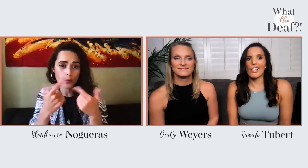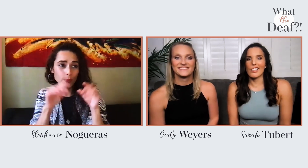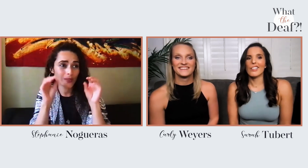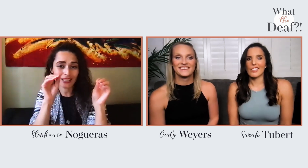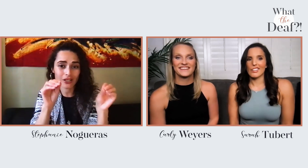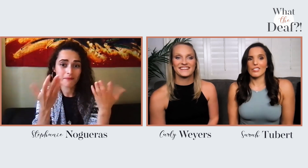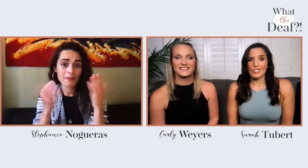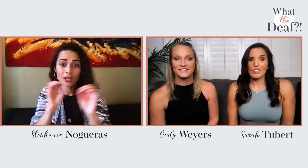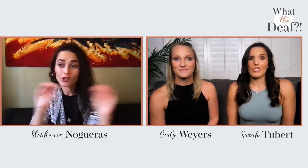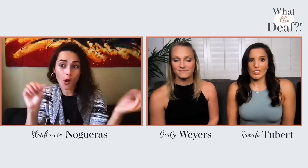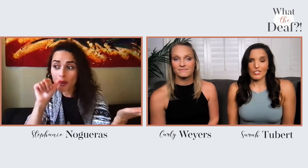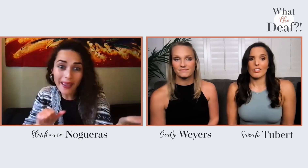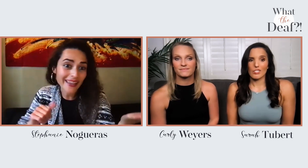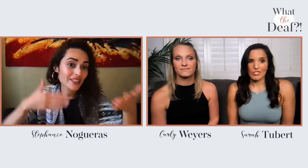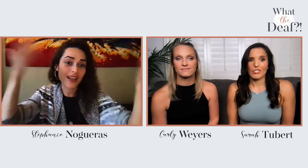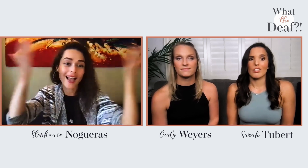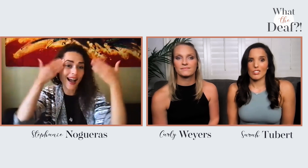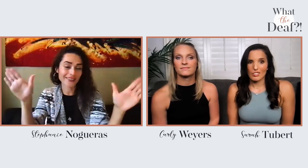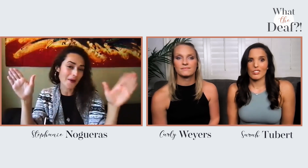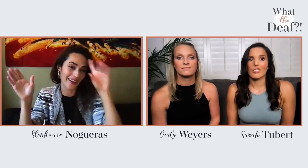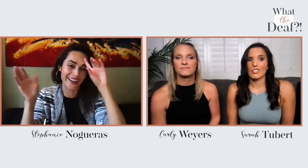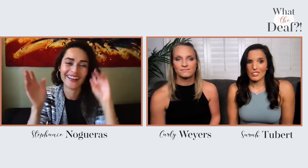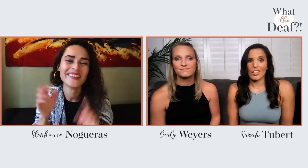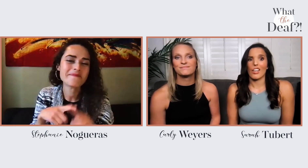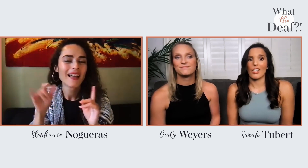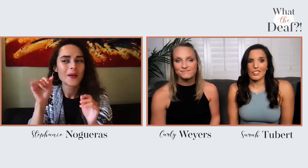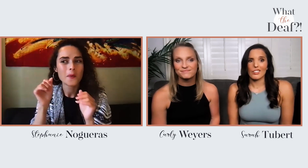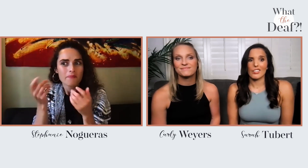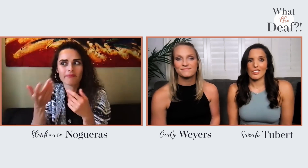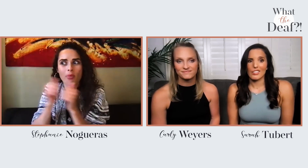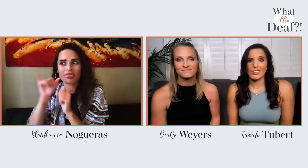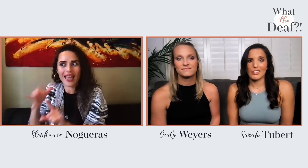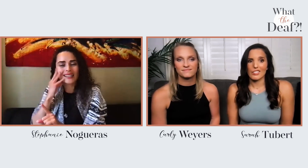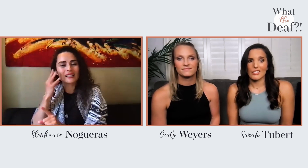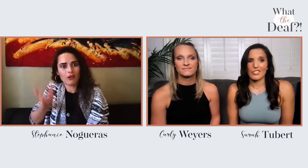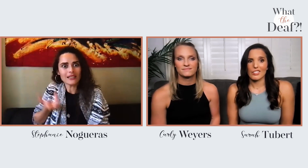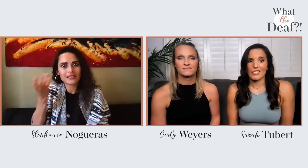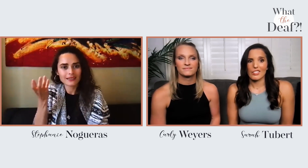I probably wouldn't know how to have these conversations, how to be so patient. With the experience of being a teacher,